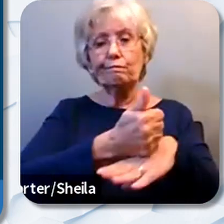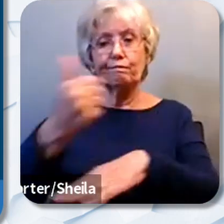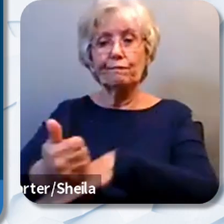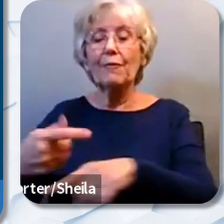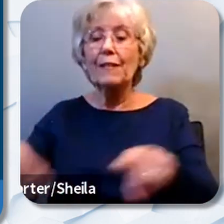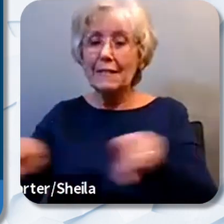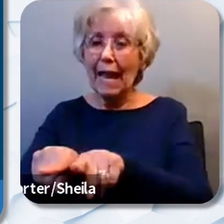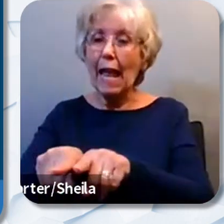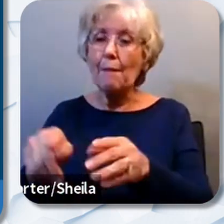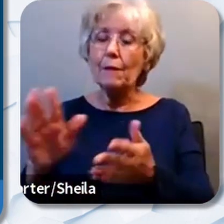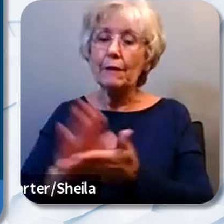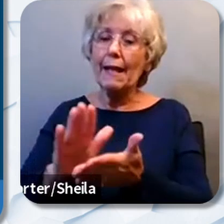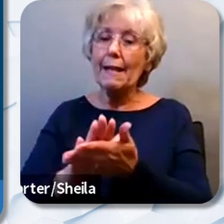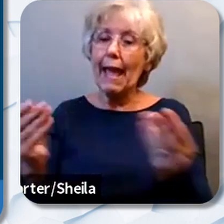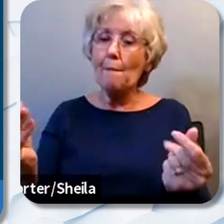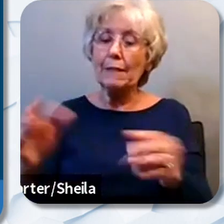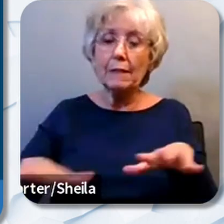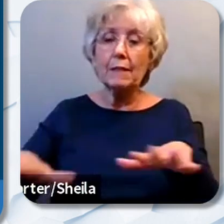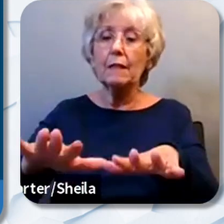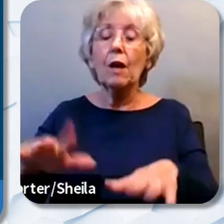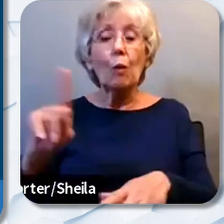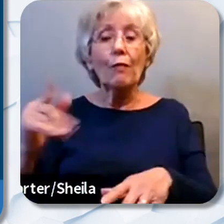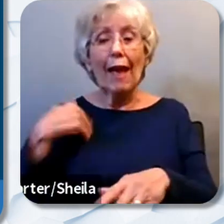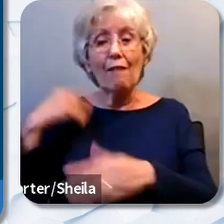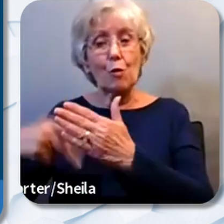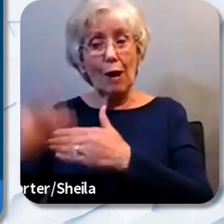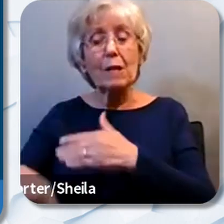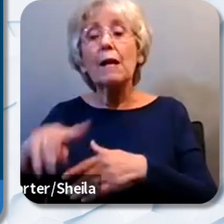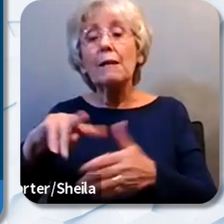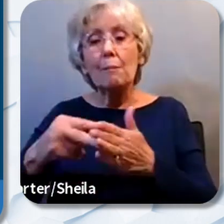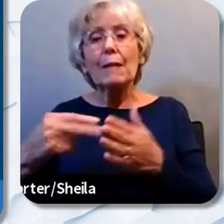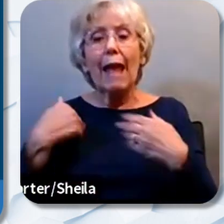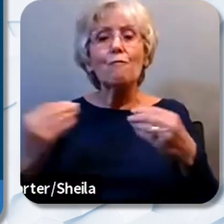same campus where those programs are so that way there's inclusive opportunities, because they have